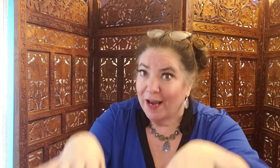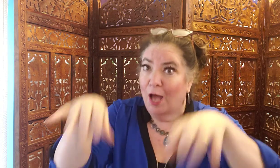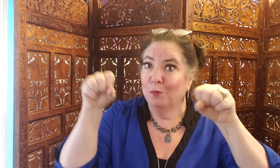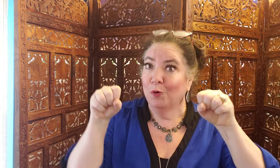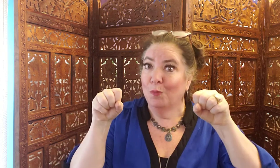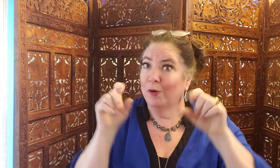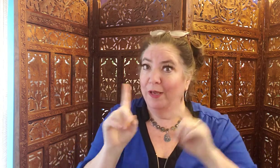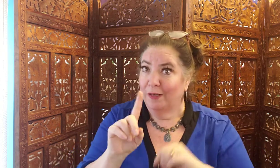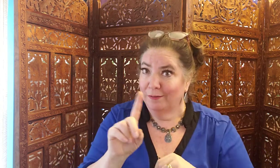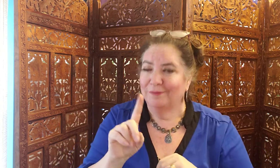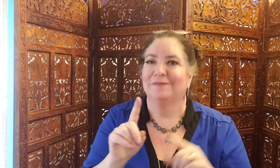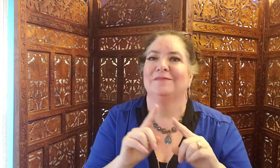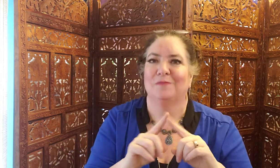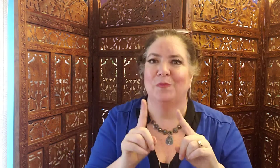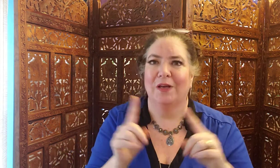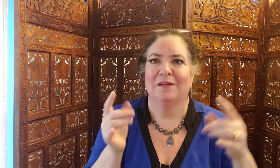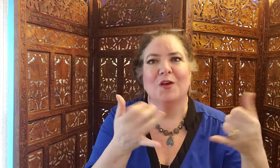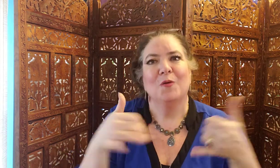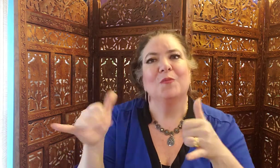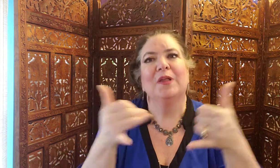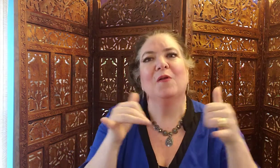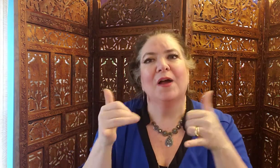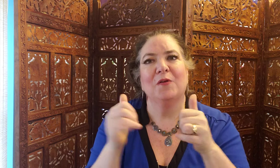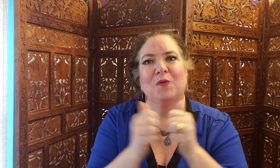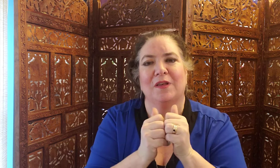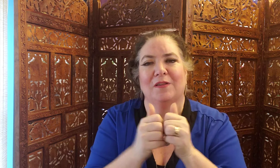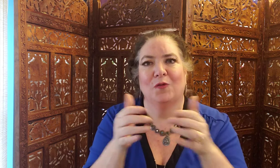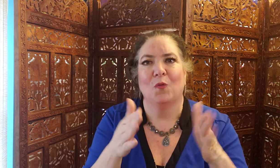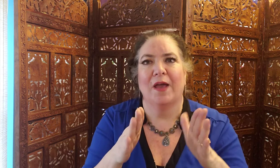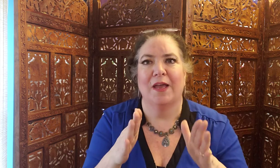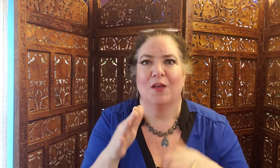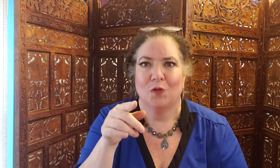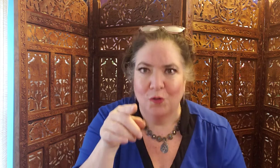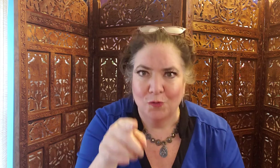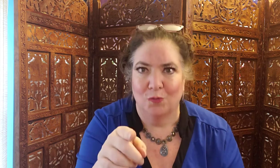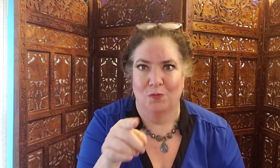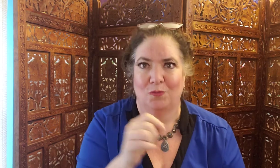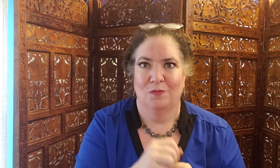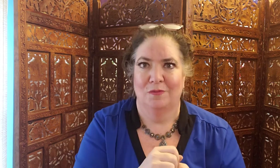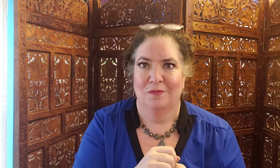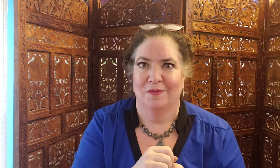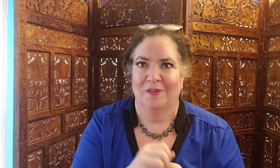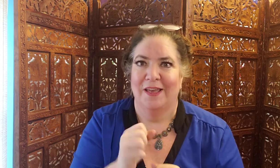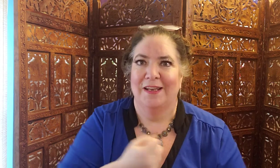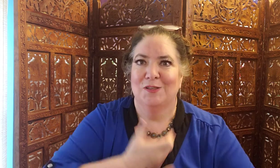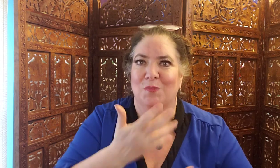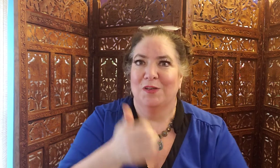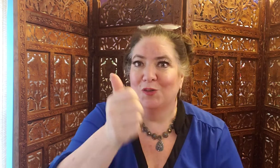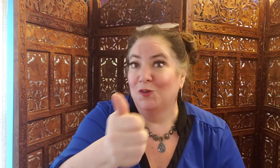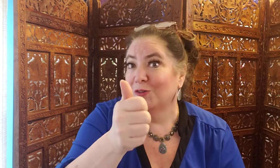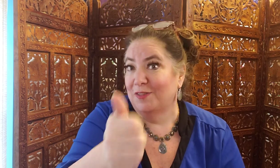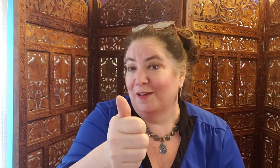not appropriated... but play around with it. The ways you find you can express yourself